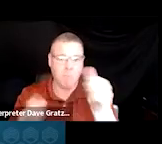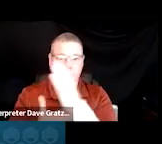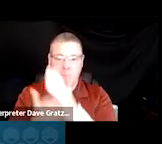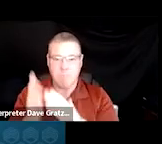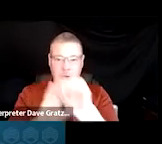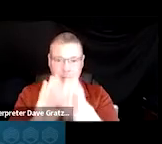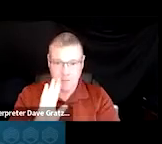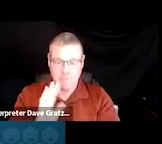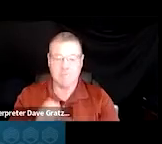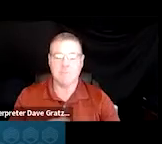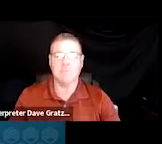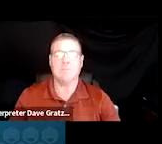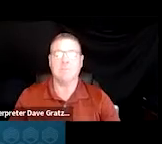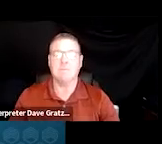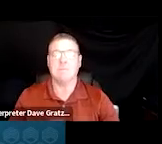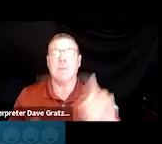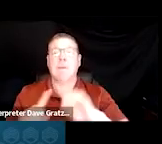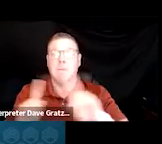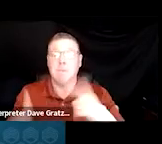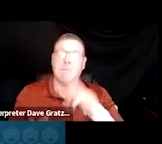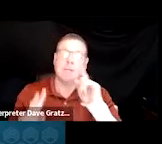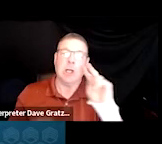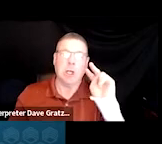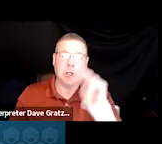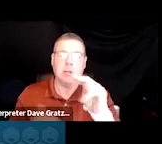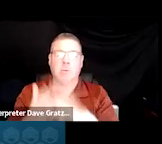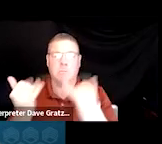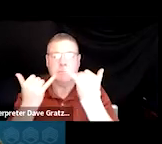But we've been looking at what our current agency training